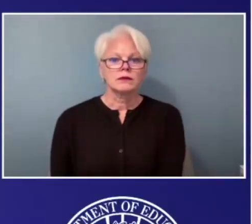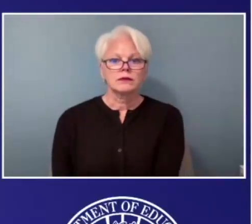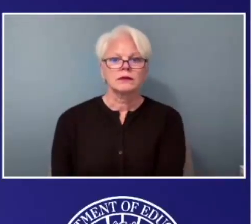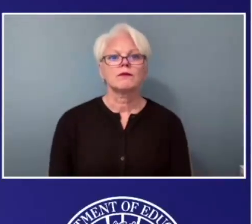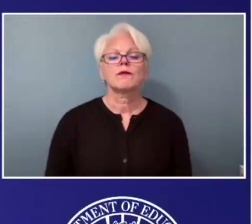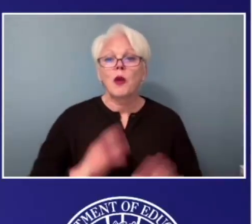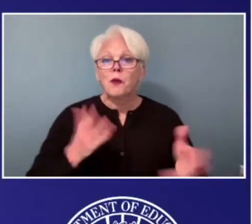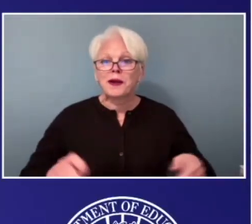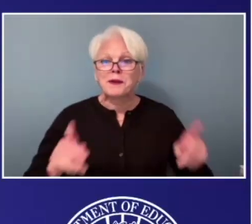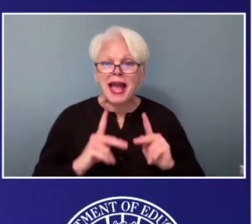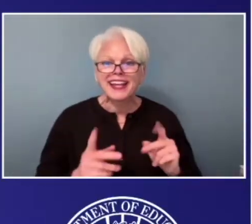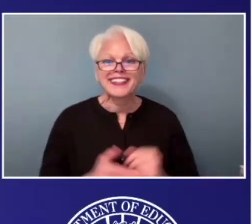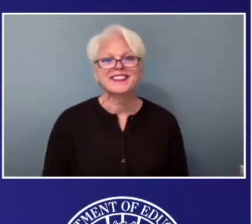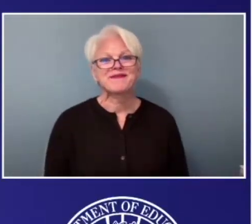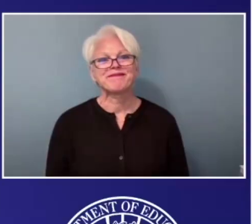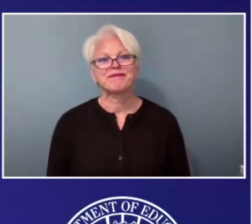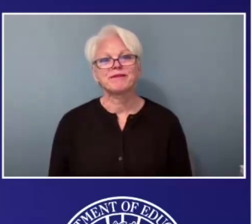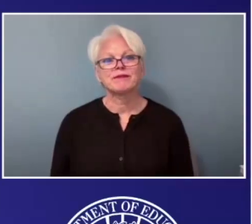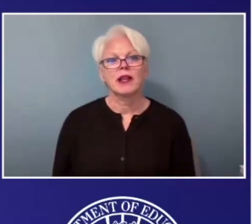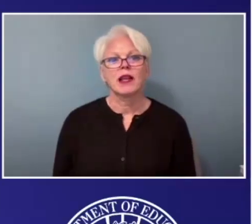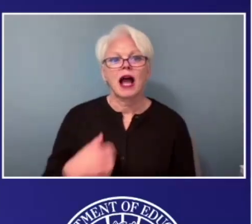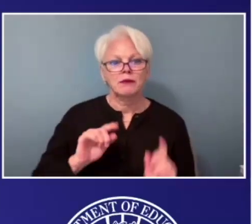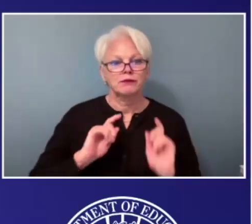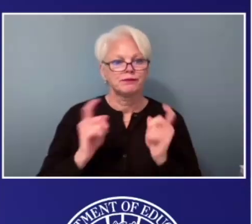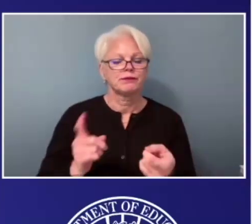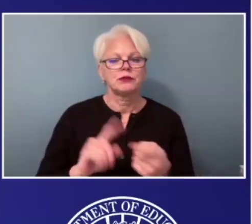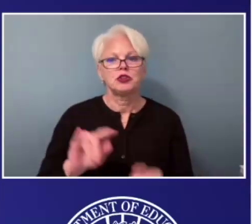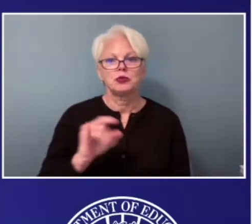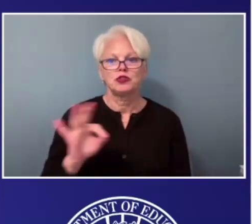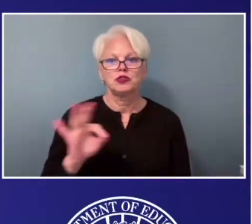Welcome back, everyone. I'm going to turn it over to Jeff from the Department.